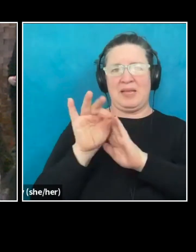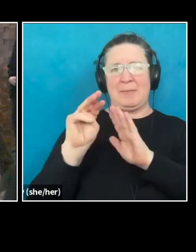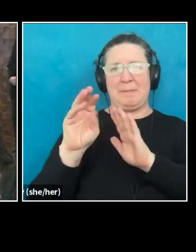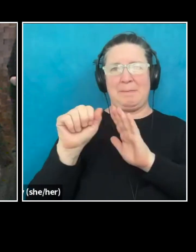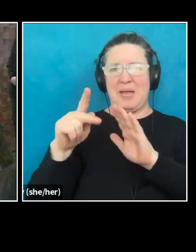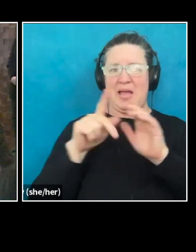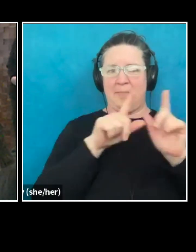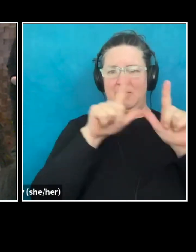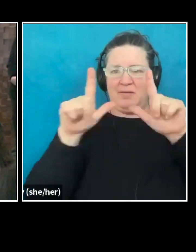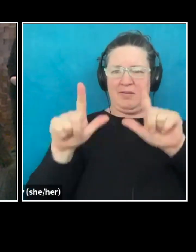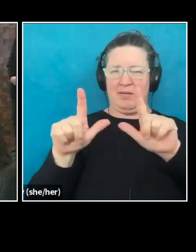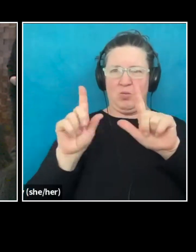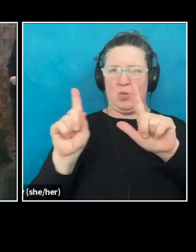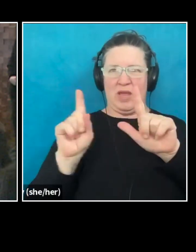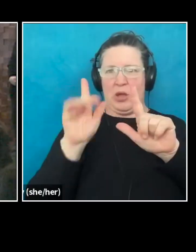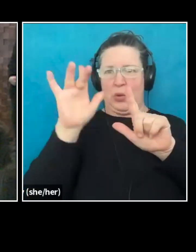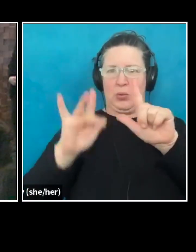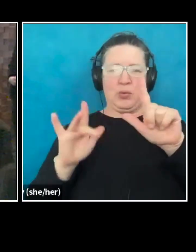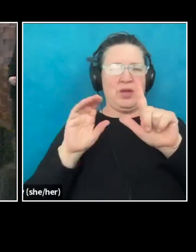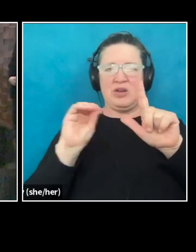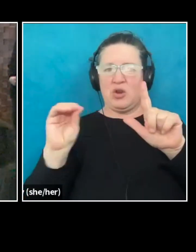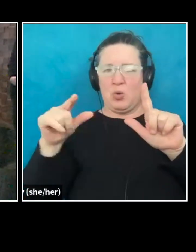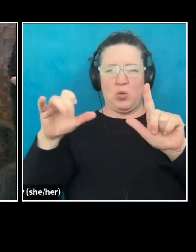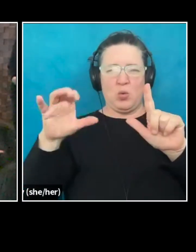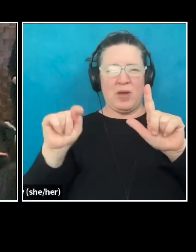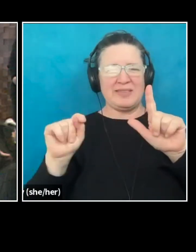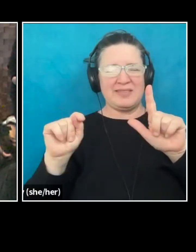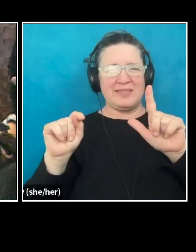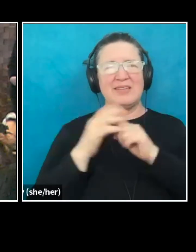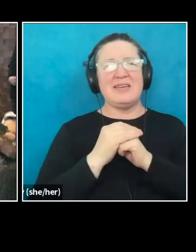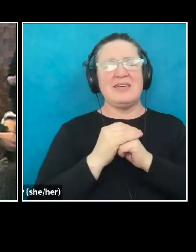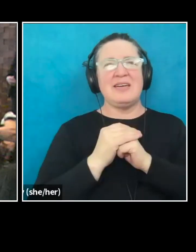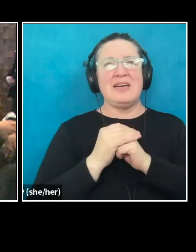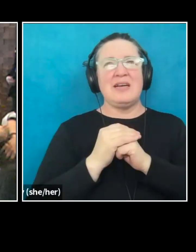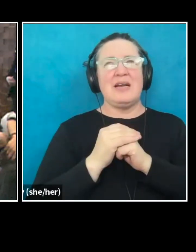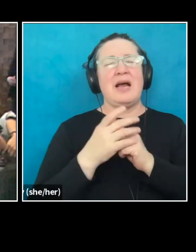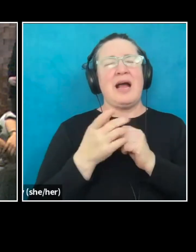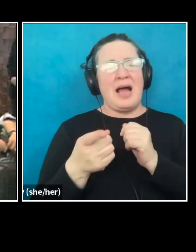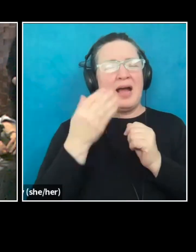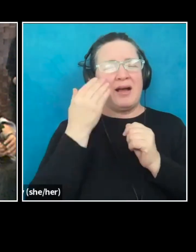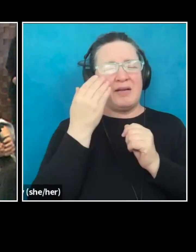seen is like sometimes if you use two fingers like you're able to move without selecting the